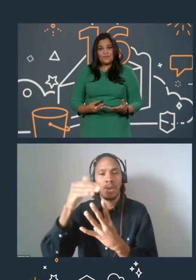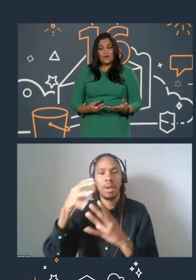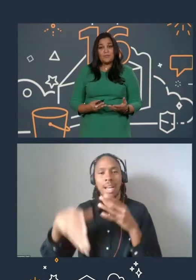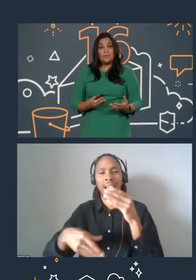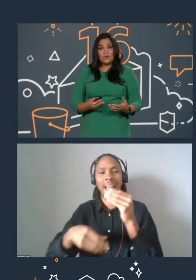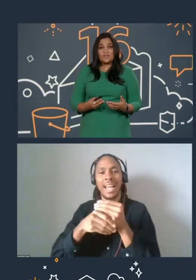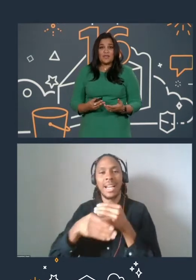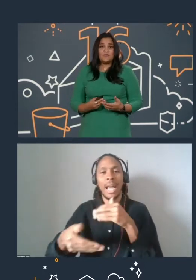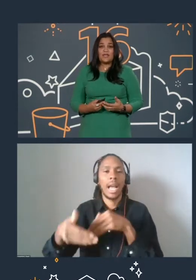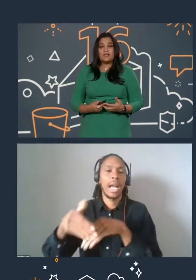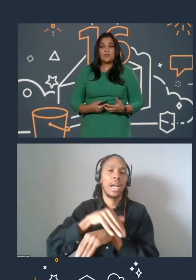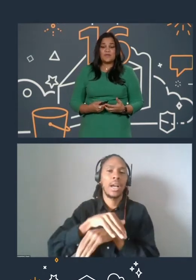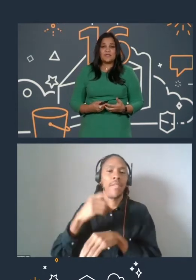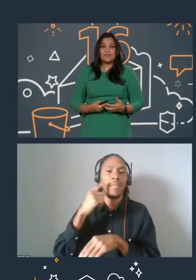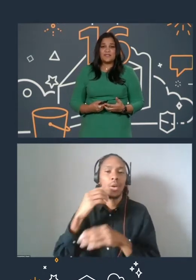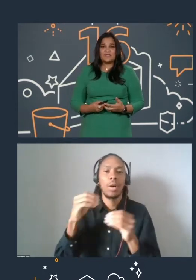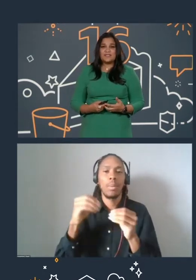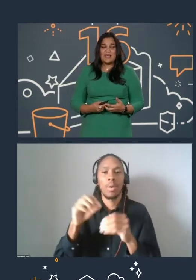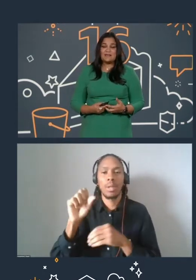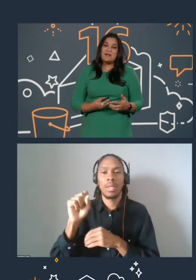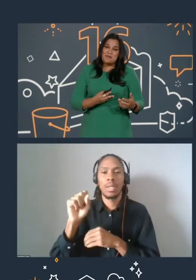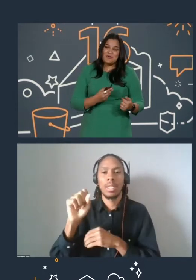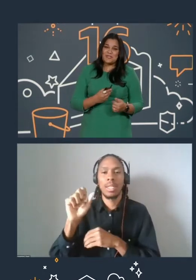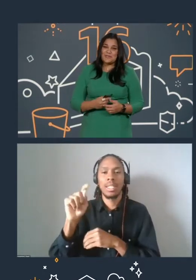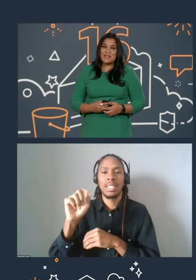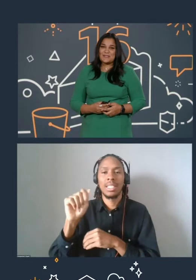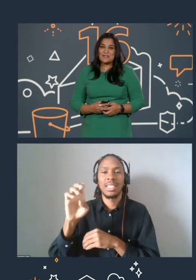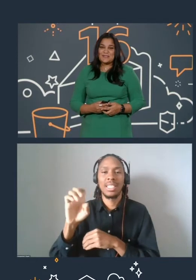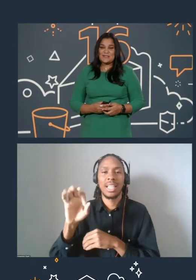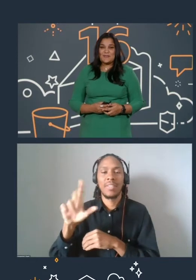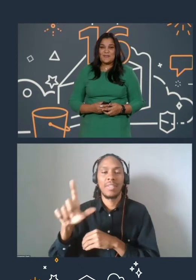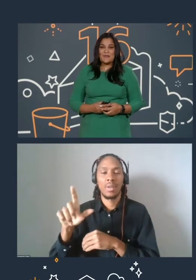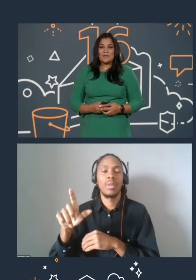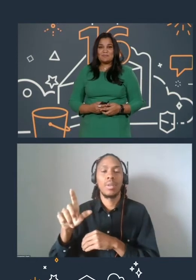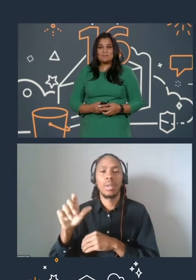for more stateful AWS services, and Priyesh will take us into detail on that one.